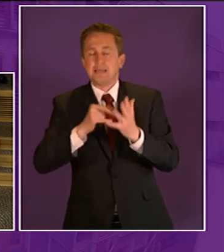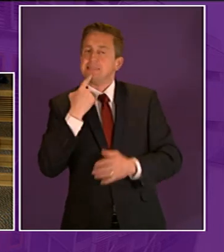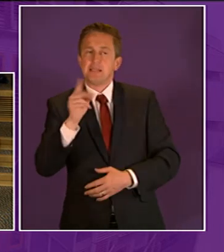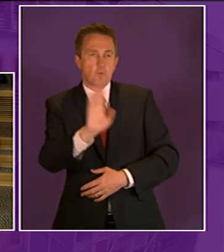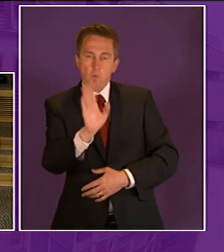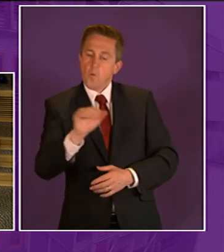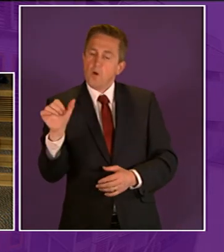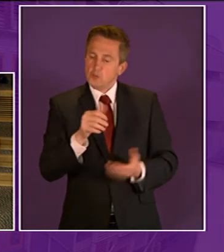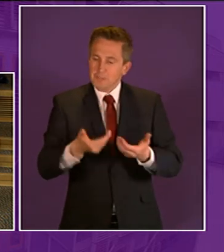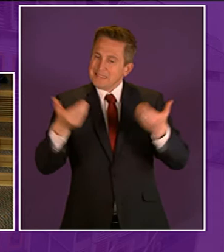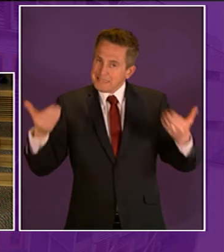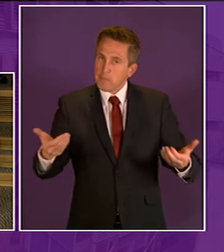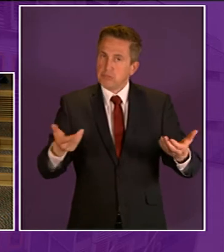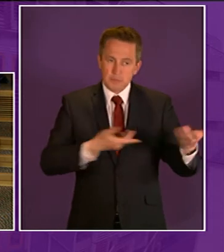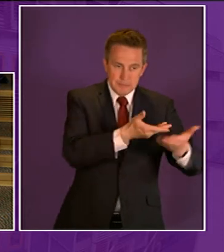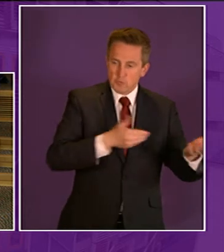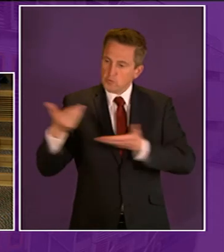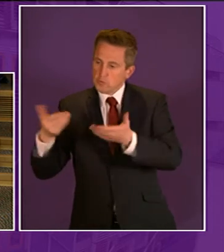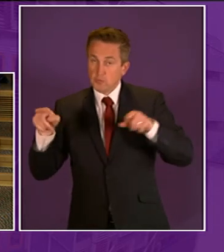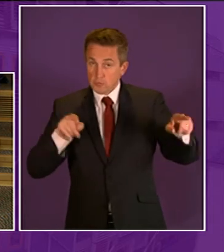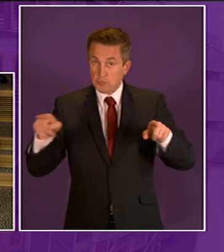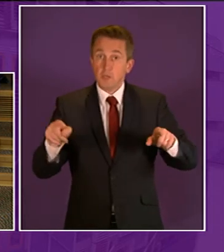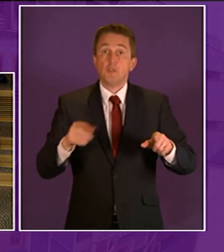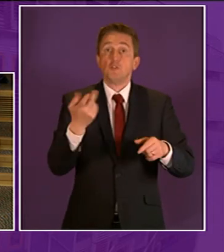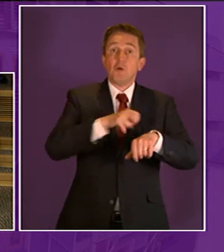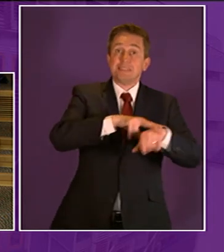Although both sides agree that matters such as staff teaching hours and annual leave should